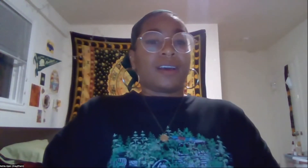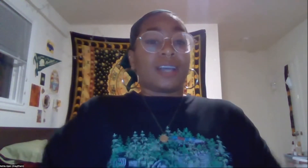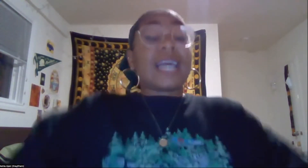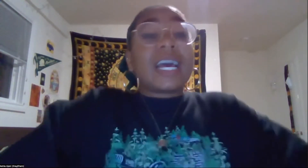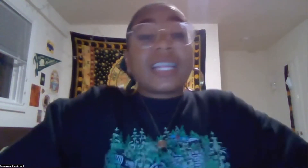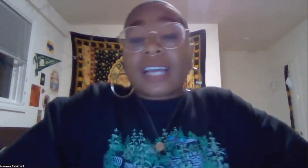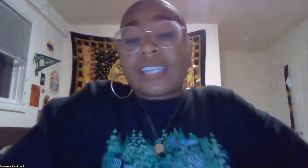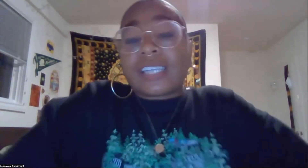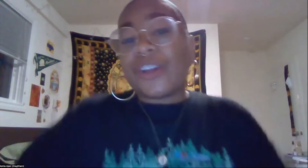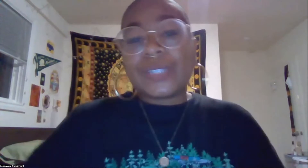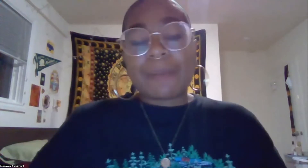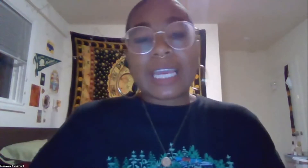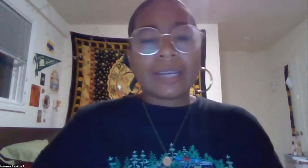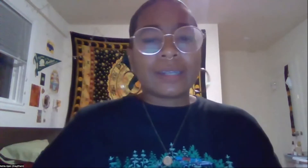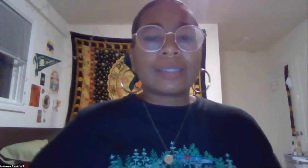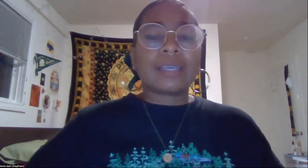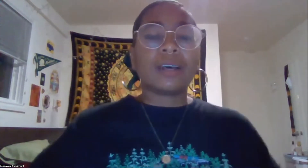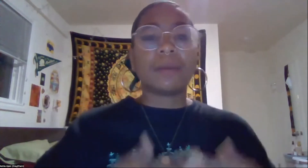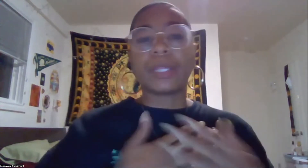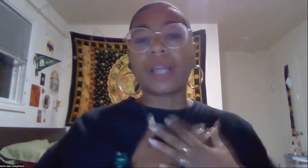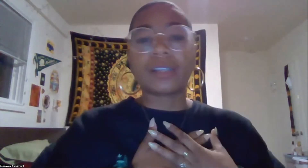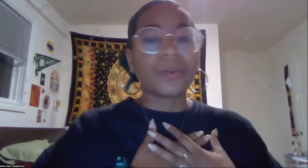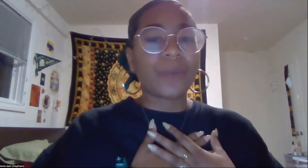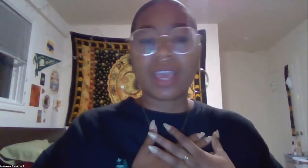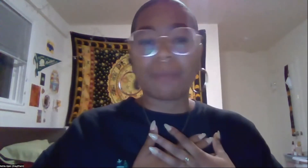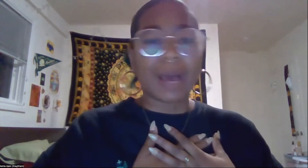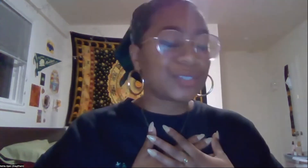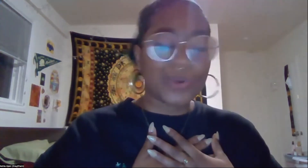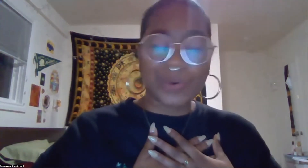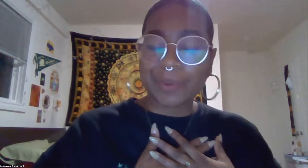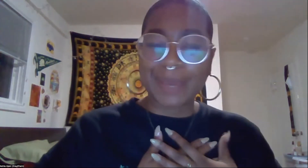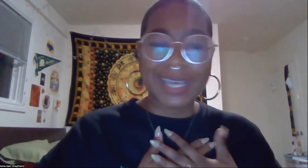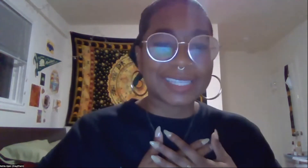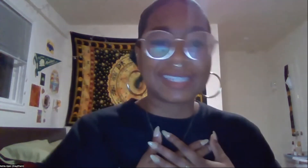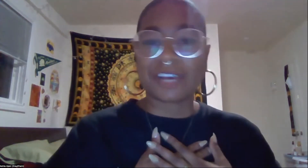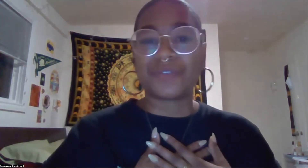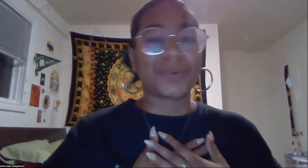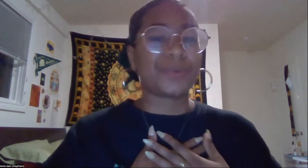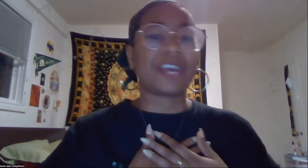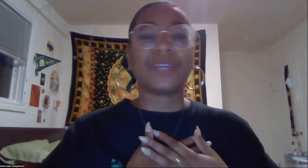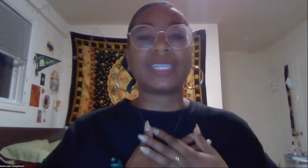A dialect unknown to my ears, but locked away in my soul makes itself known every